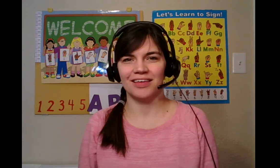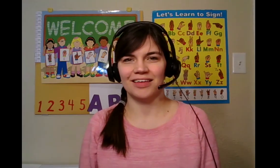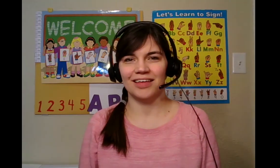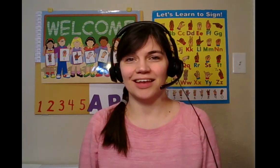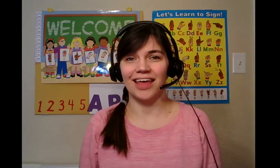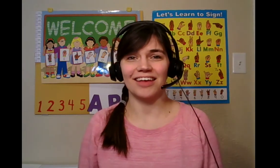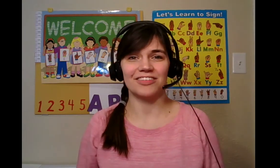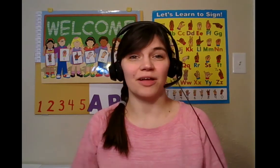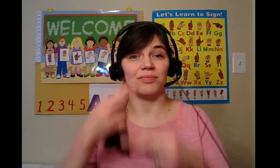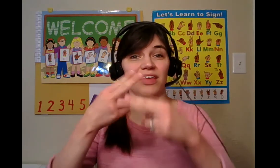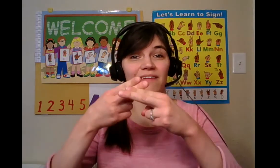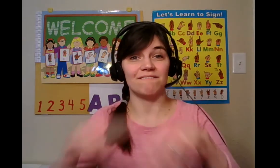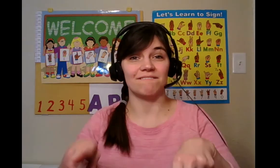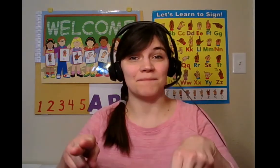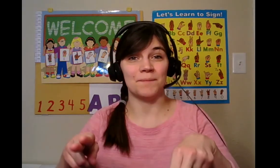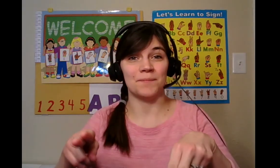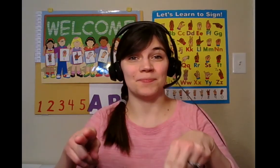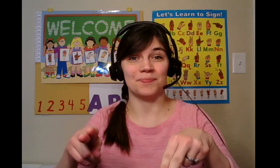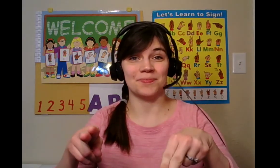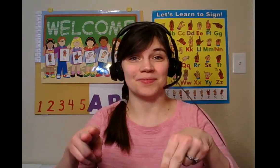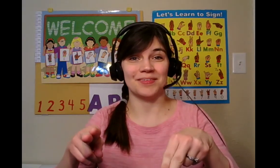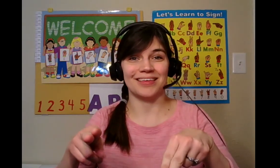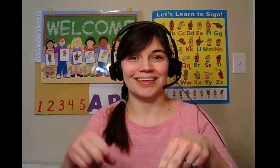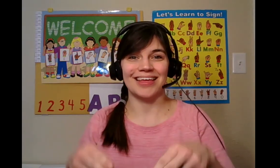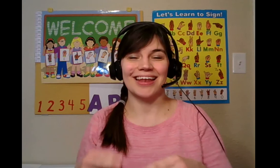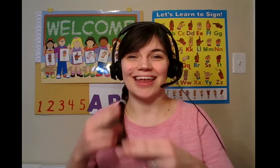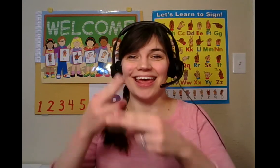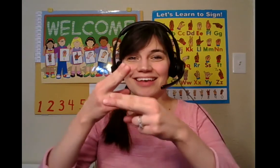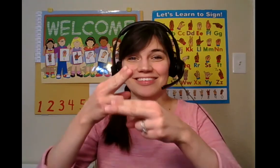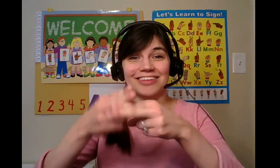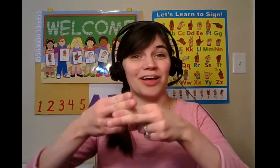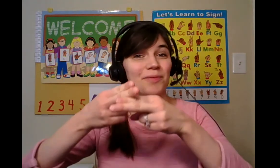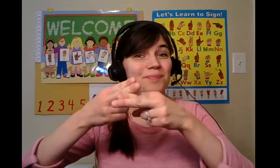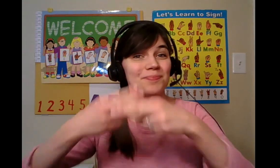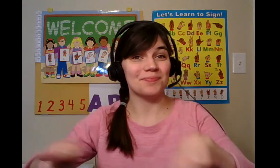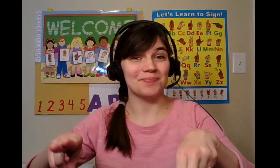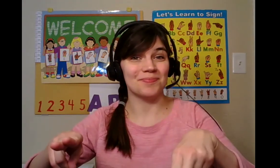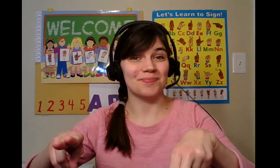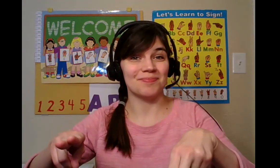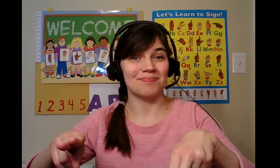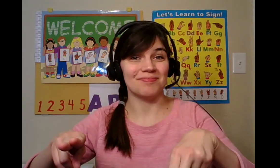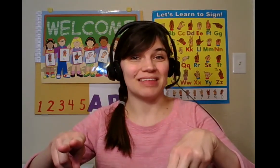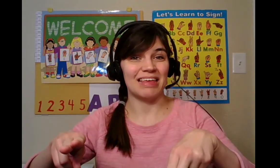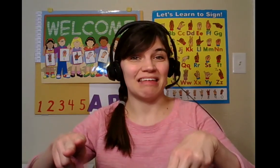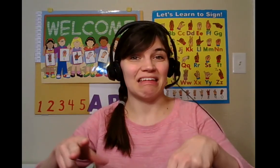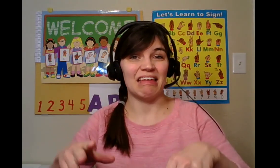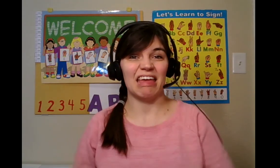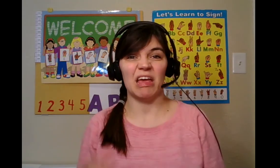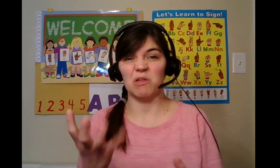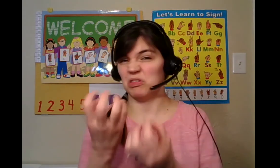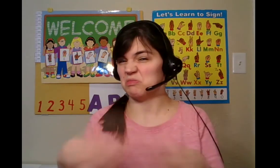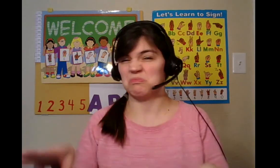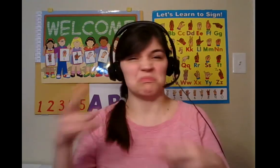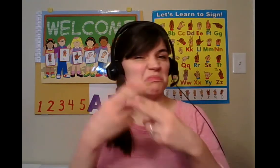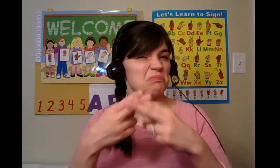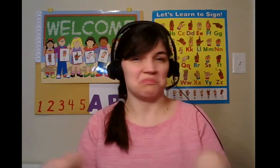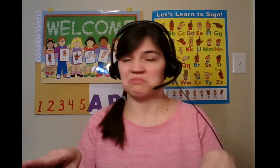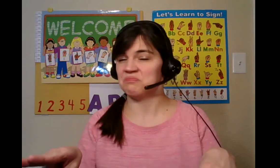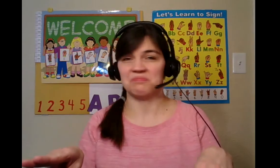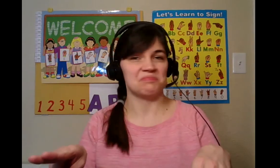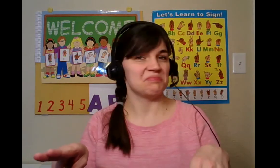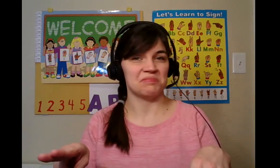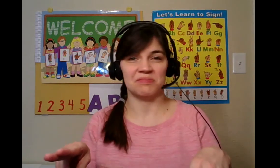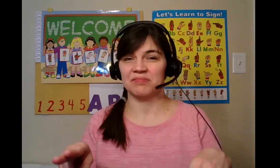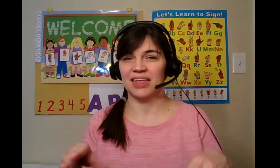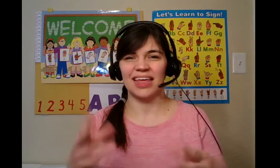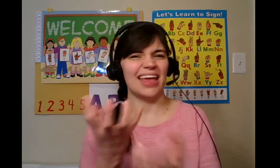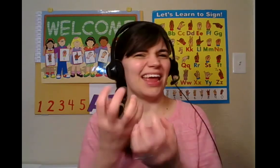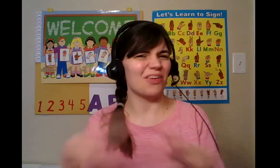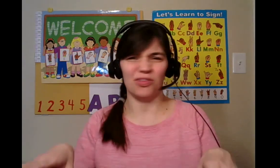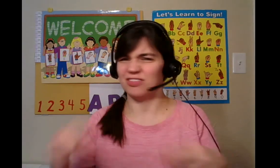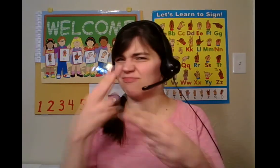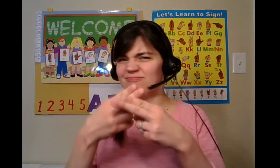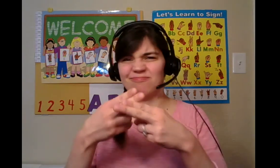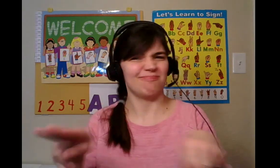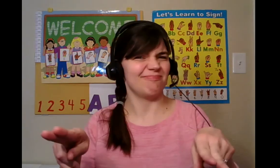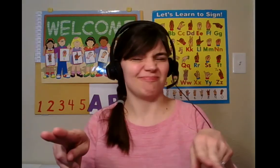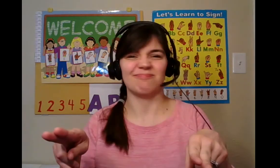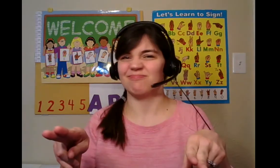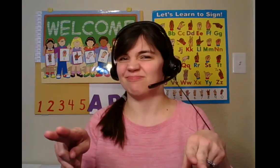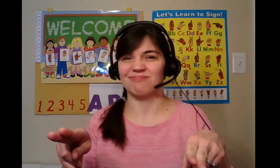Next come the... Next come... Harold... Harold...